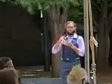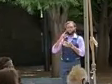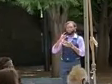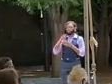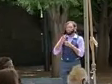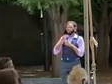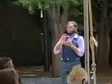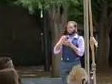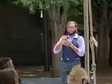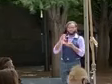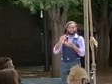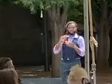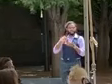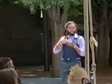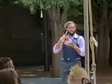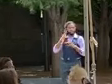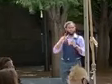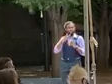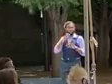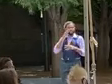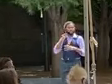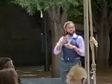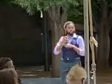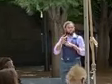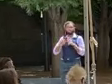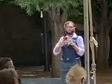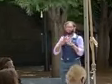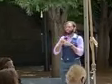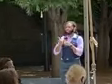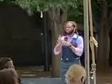and were major donors for the front line workers for COVID-19.